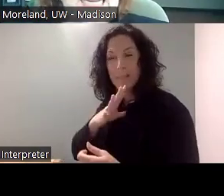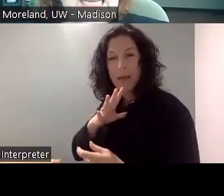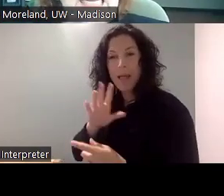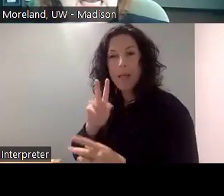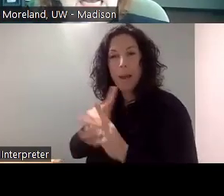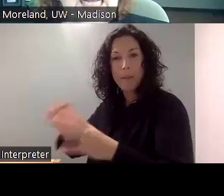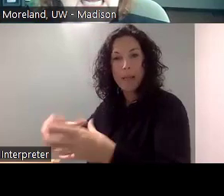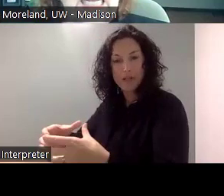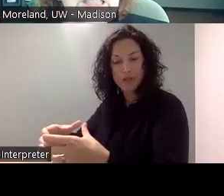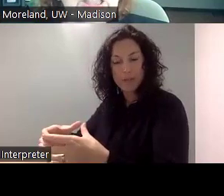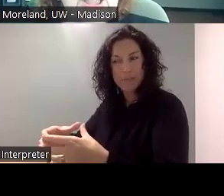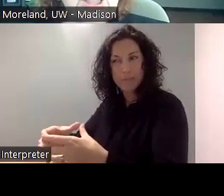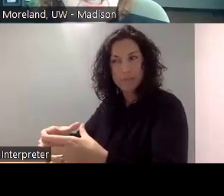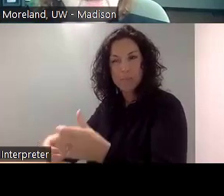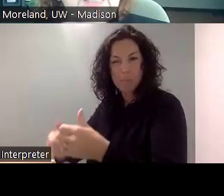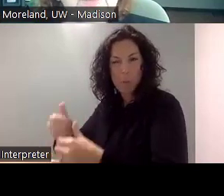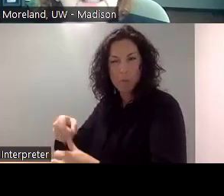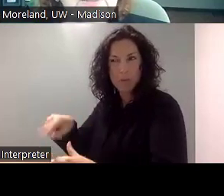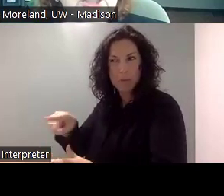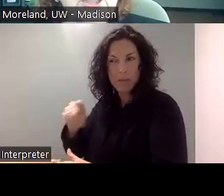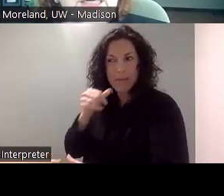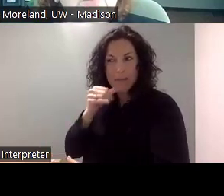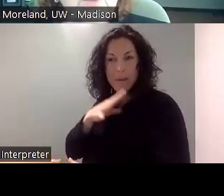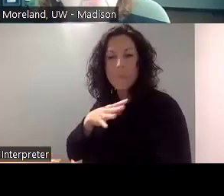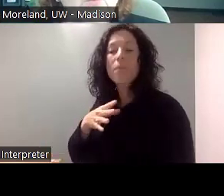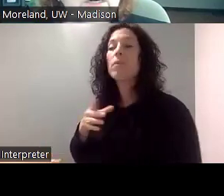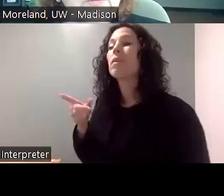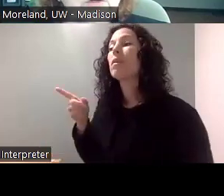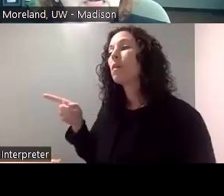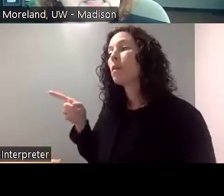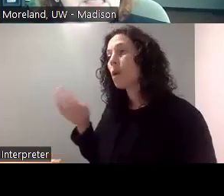and so as a result she would work for us